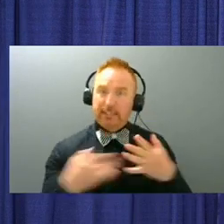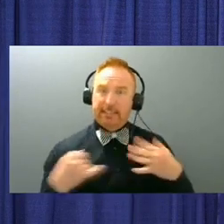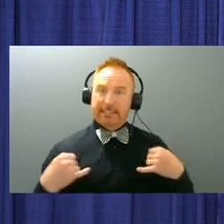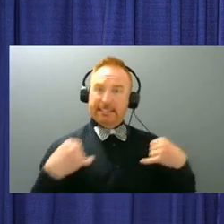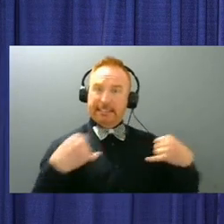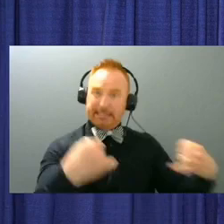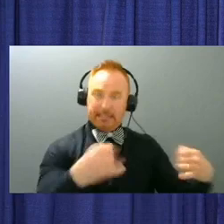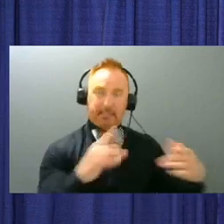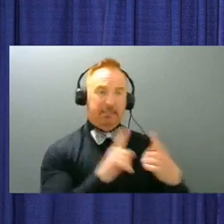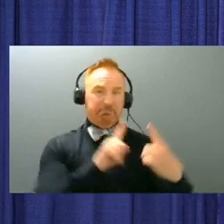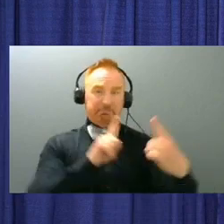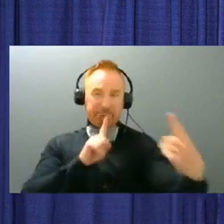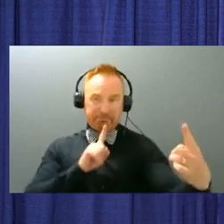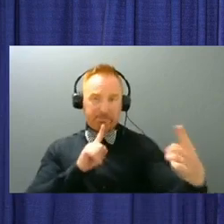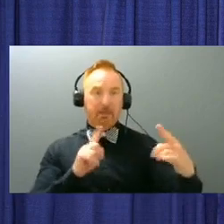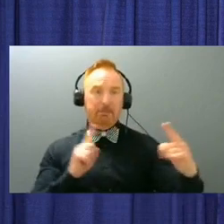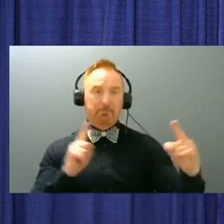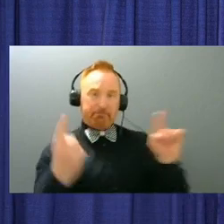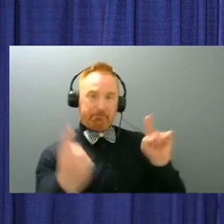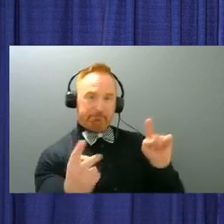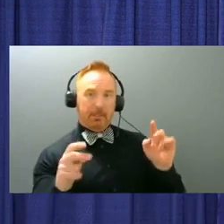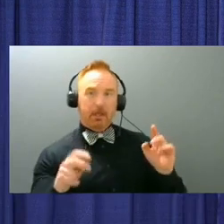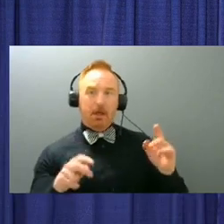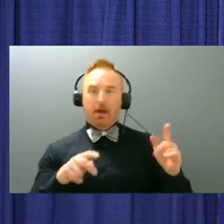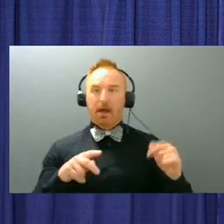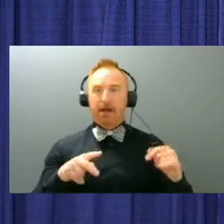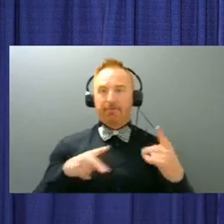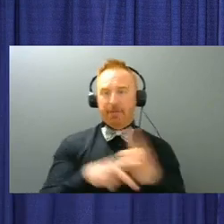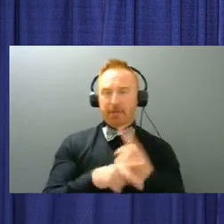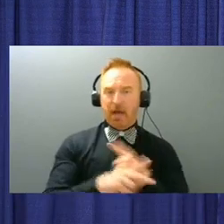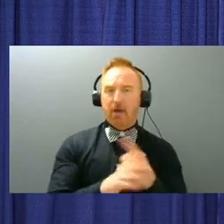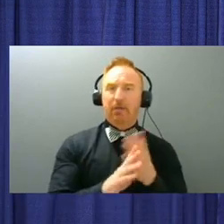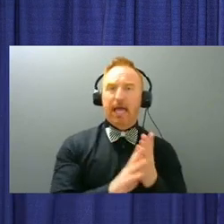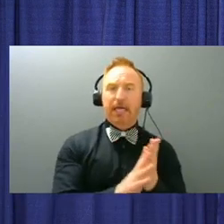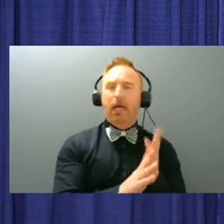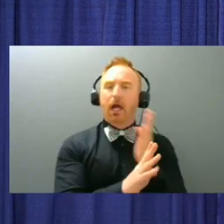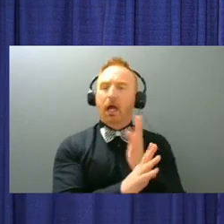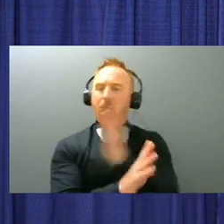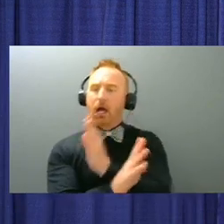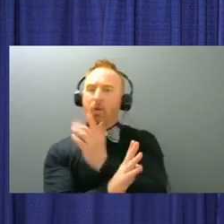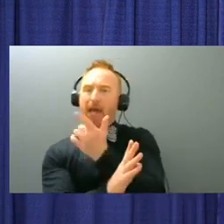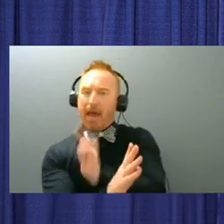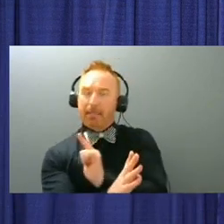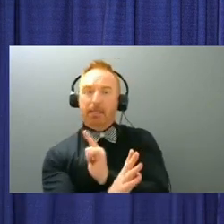and along travels, there were many possibilities that were